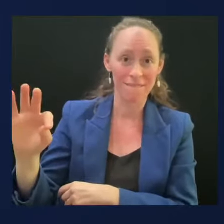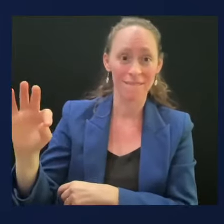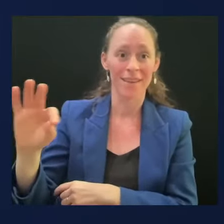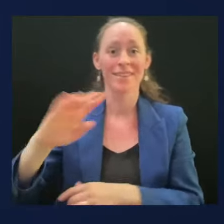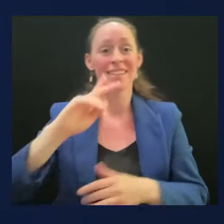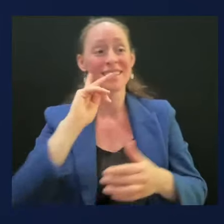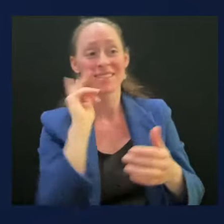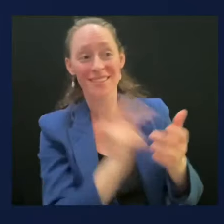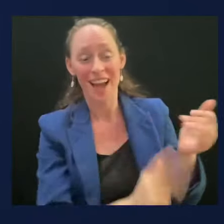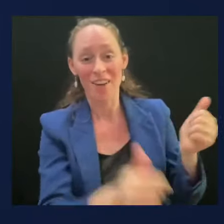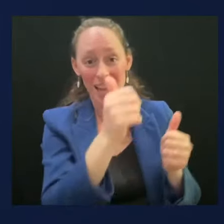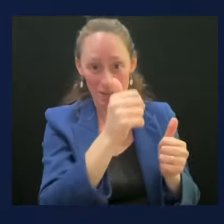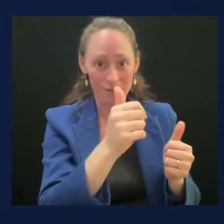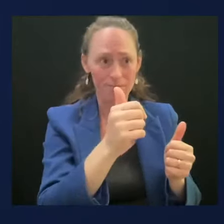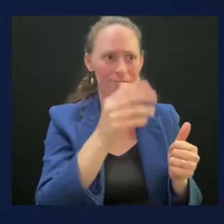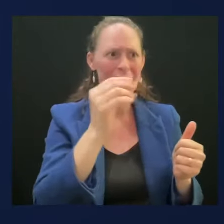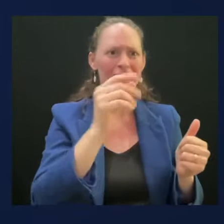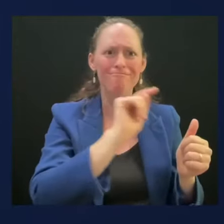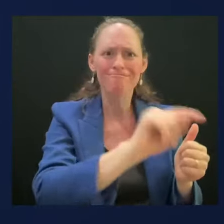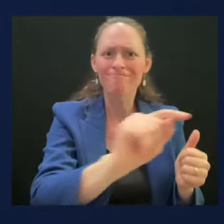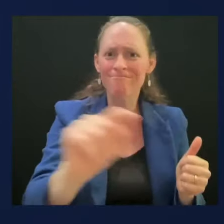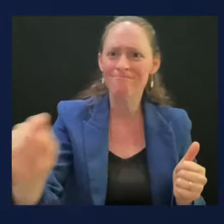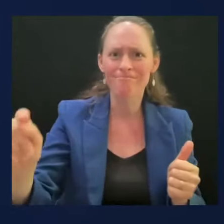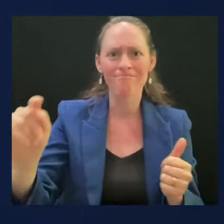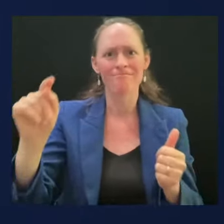and most importantly, Gold Star families.